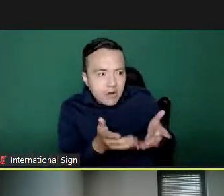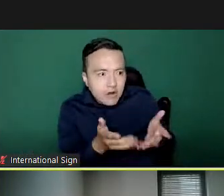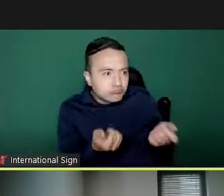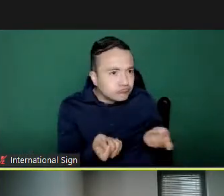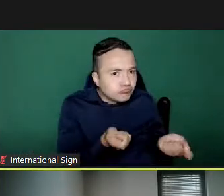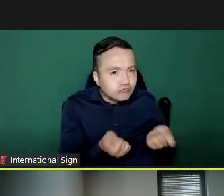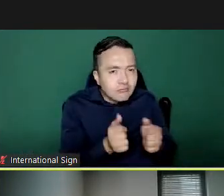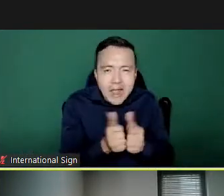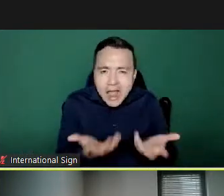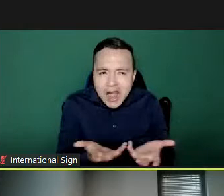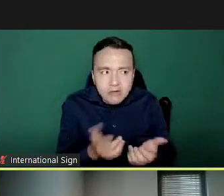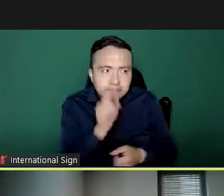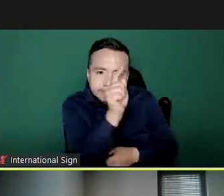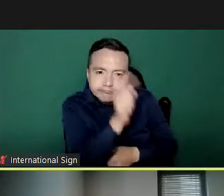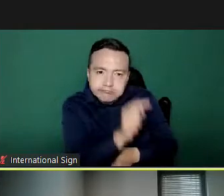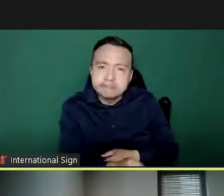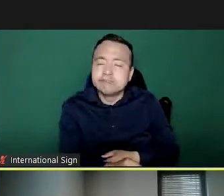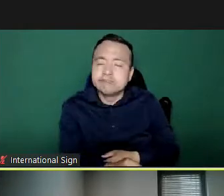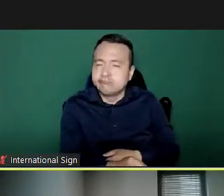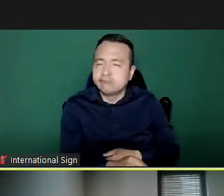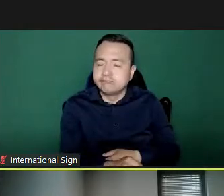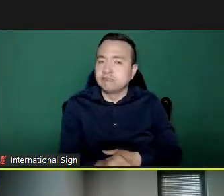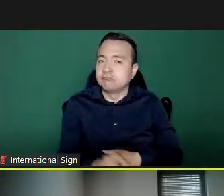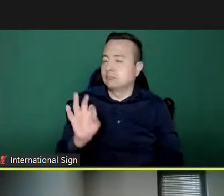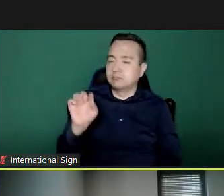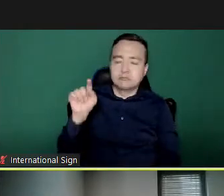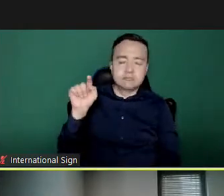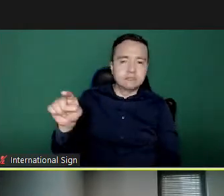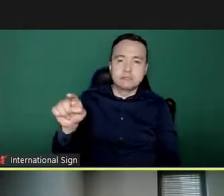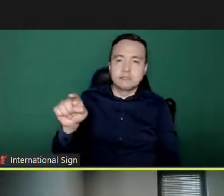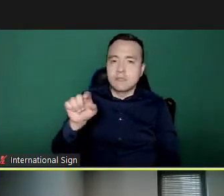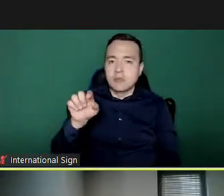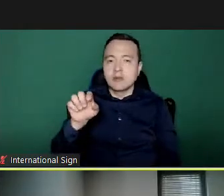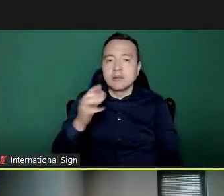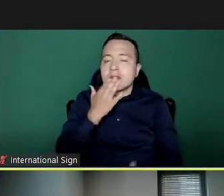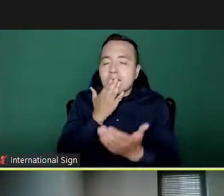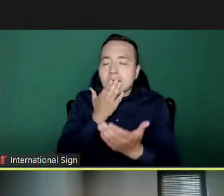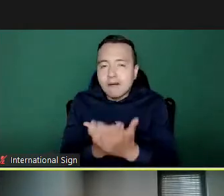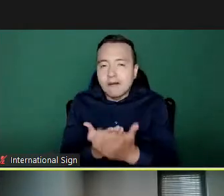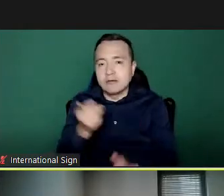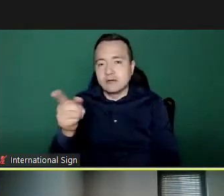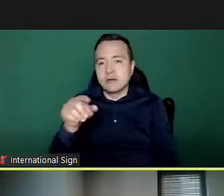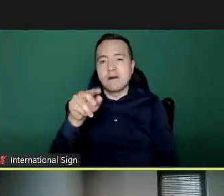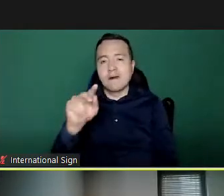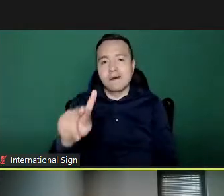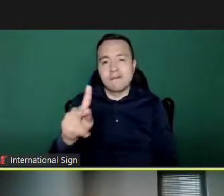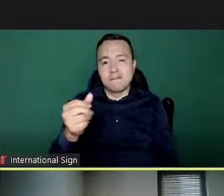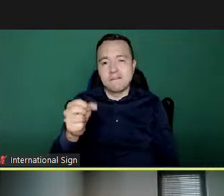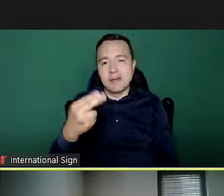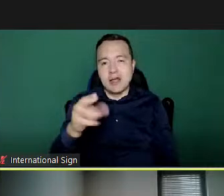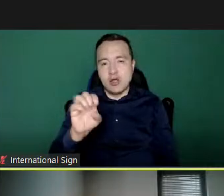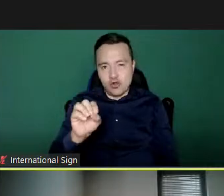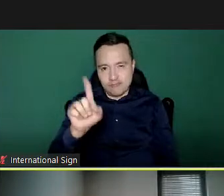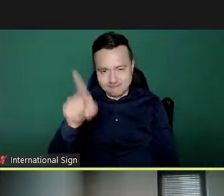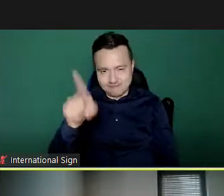organizations have been addressing a wide variety of issues, from governance